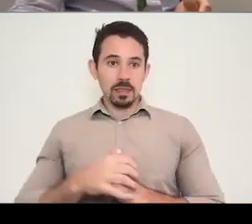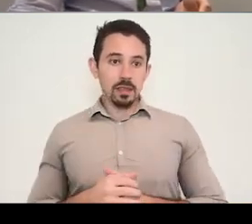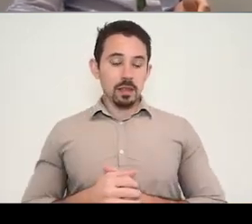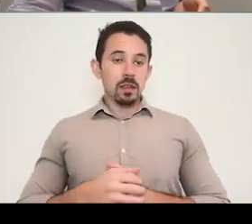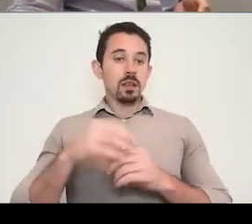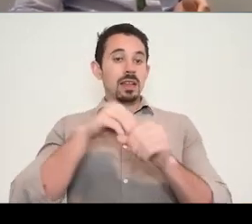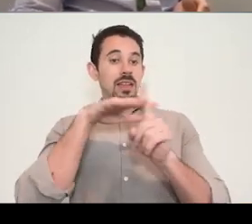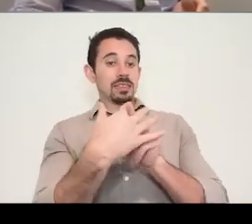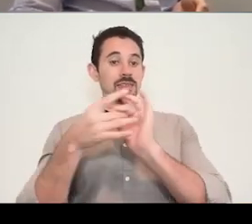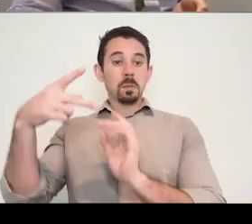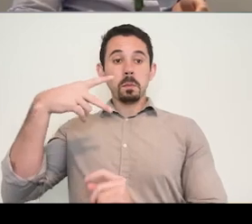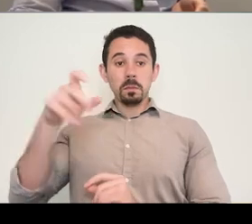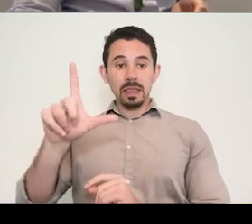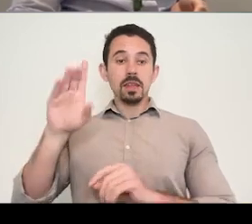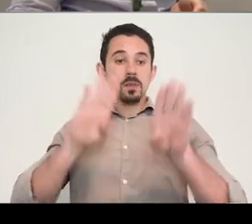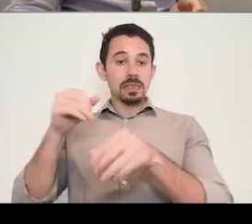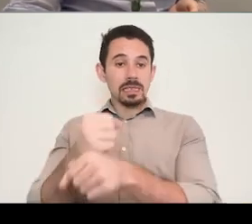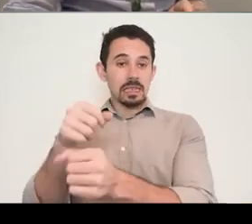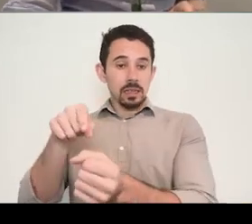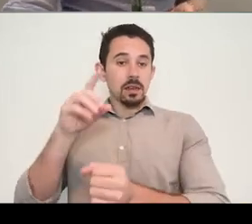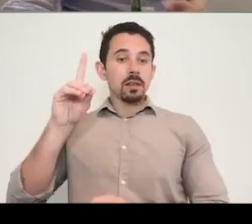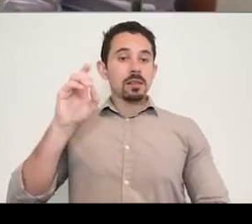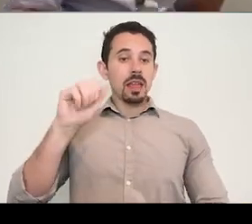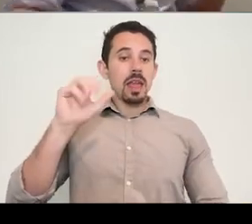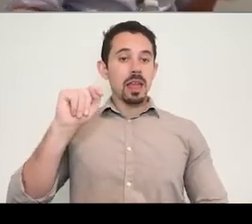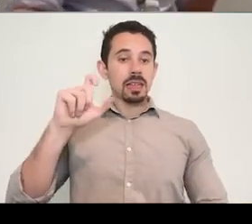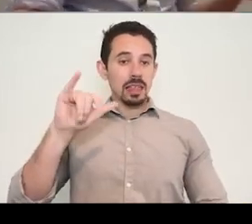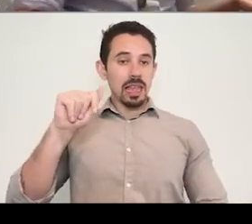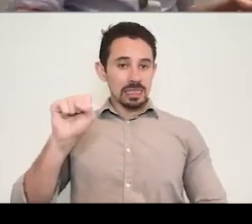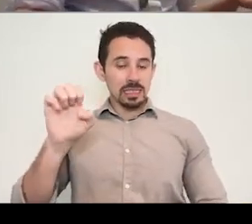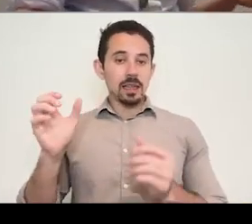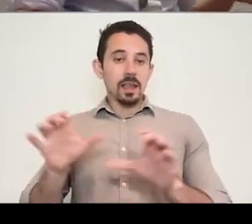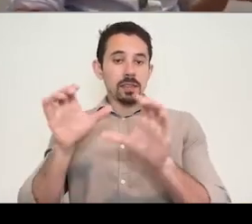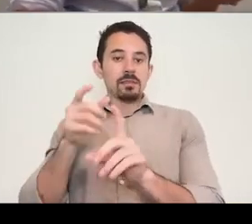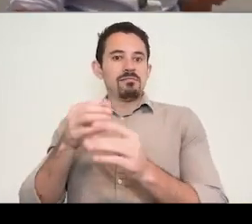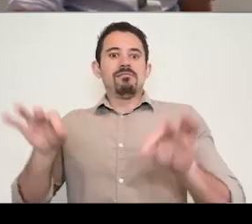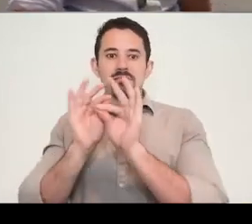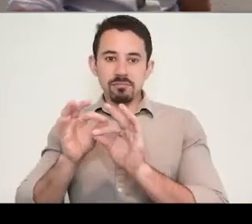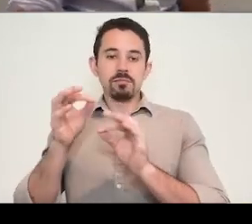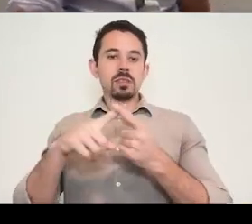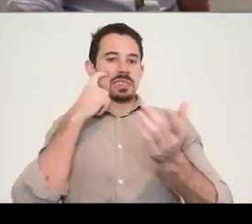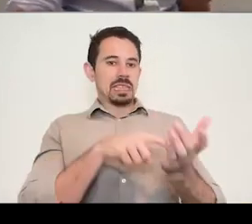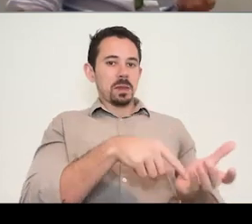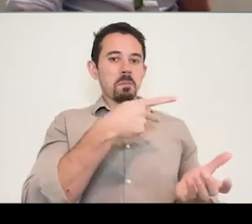enzyme that modifies Pel. In the context of Pel biosynthesis, deacetylase activity is